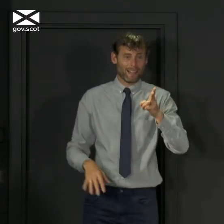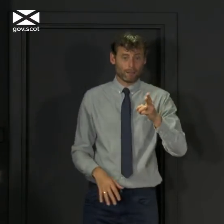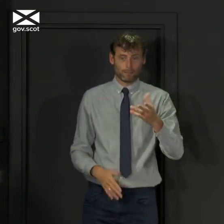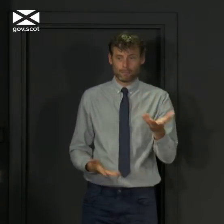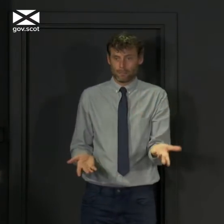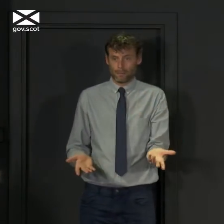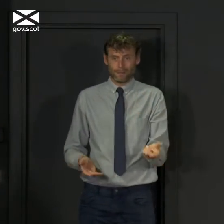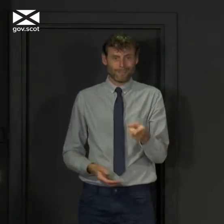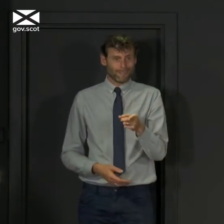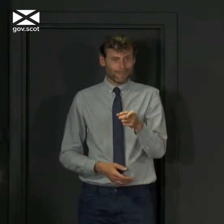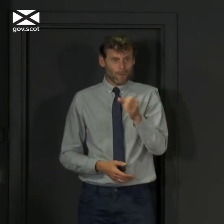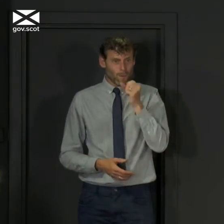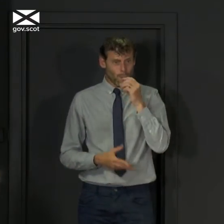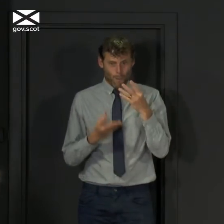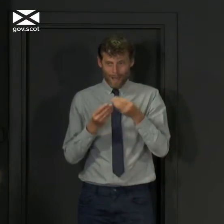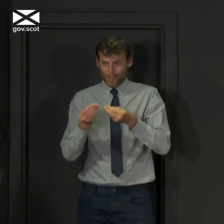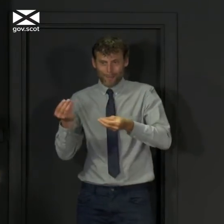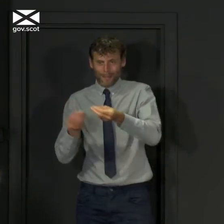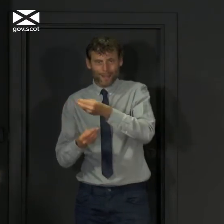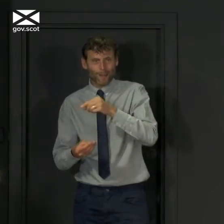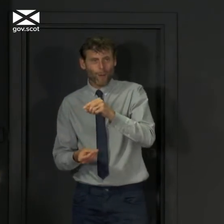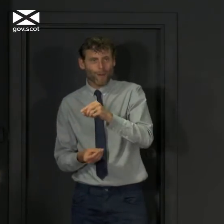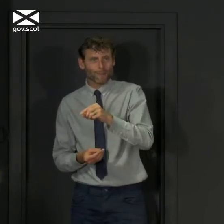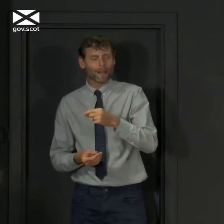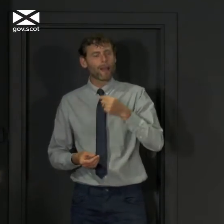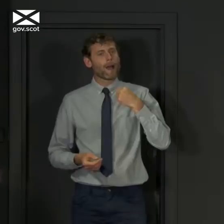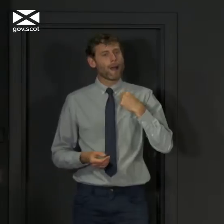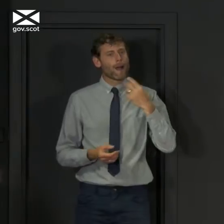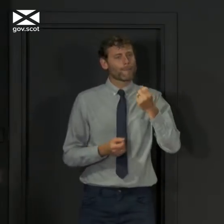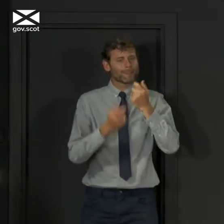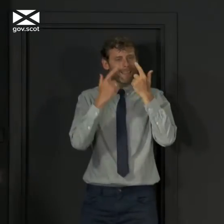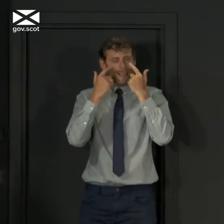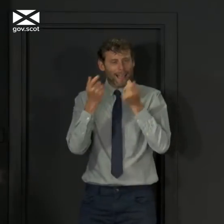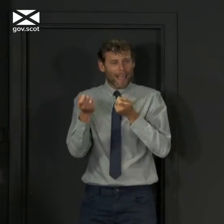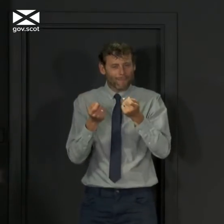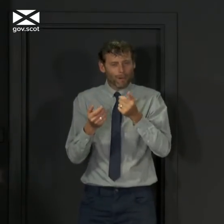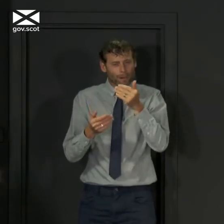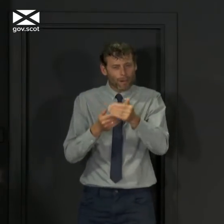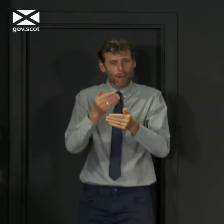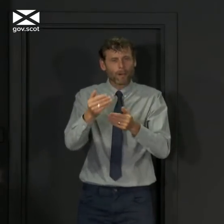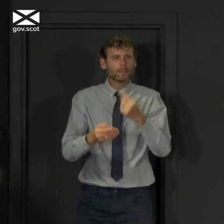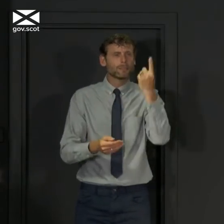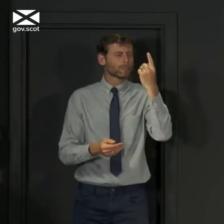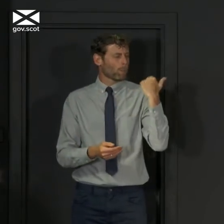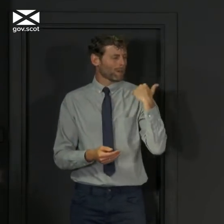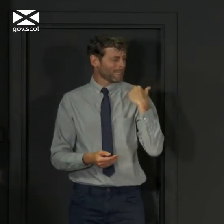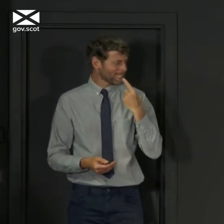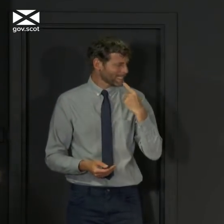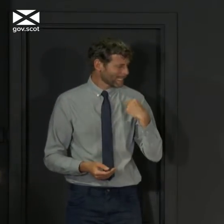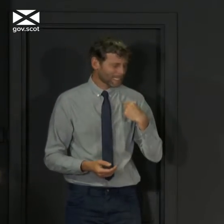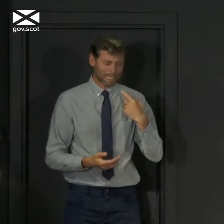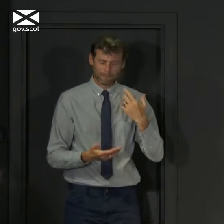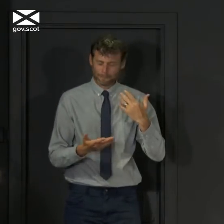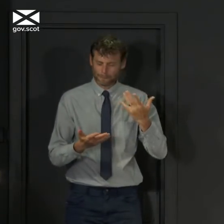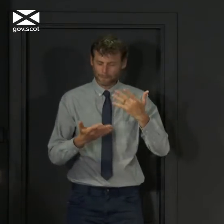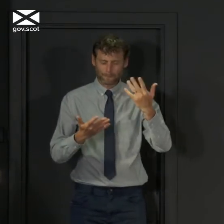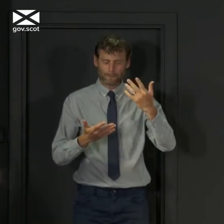decisions in a careful and cautious way. And, you know, I heard somebody say yesterday, somebody in the media, I can't remember who it was and I would not name them even if I